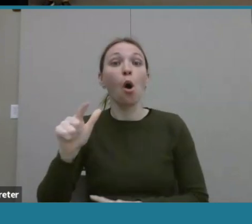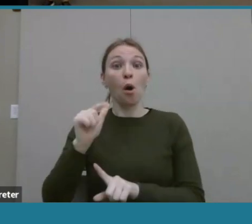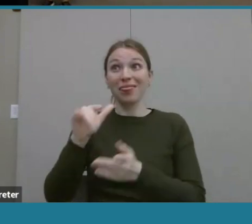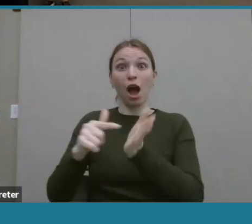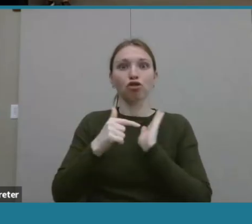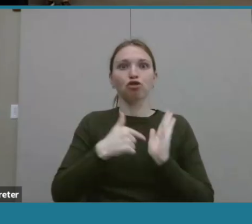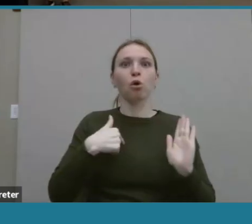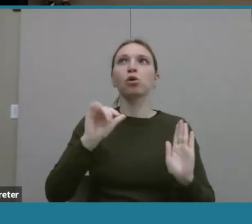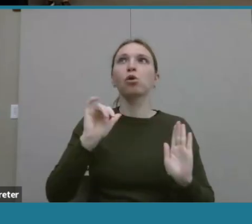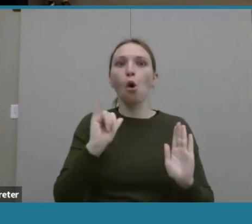good changes in that prototype.